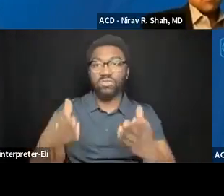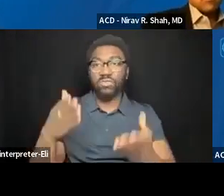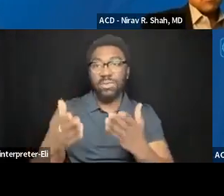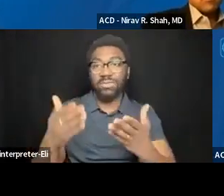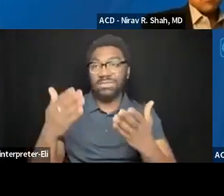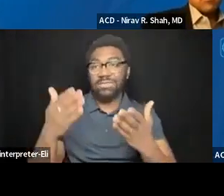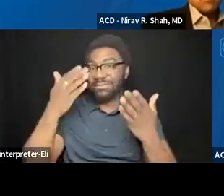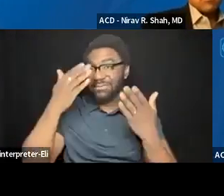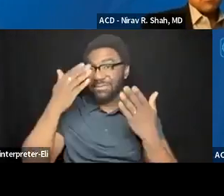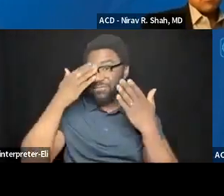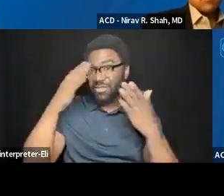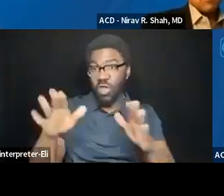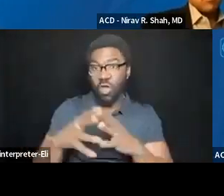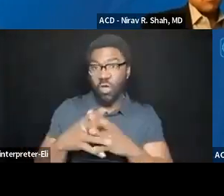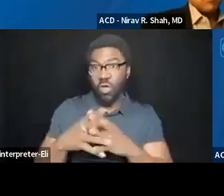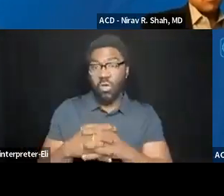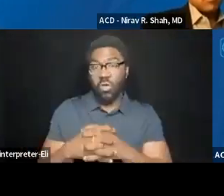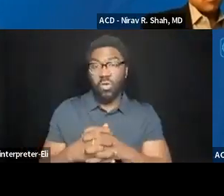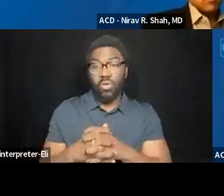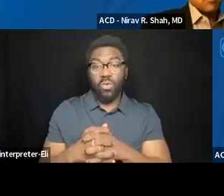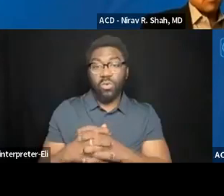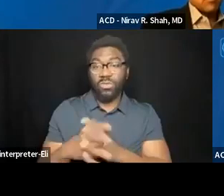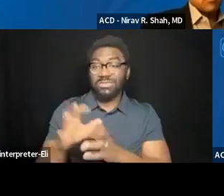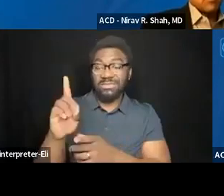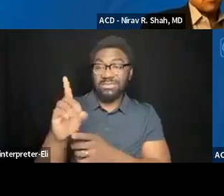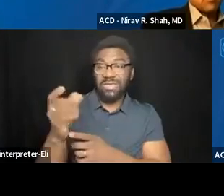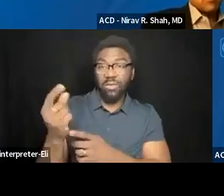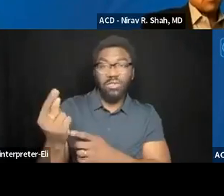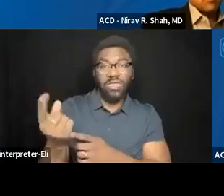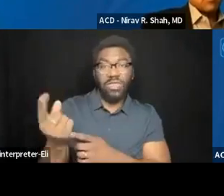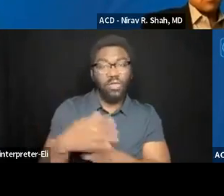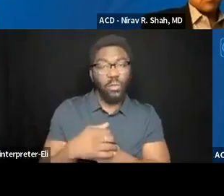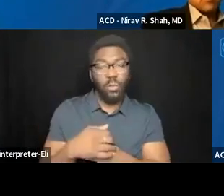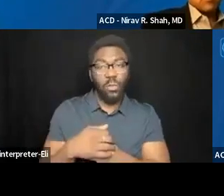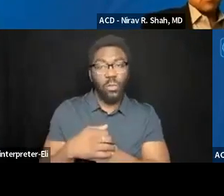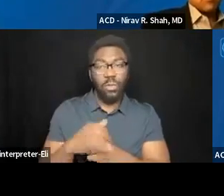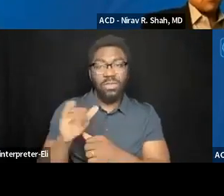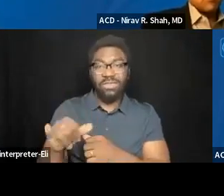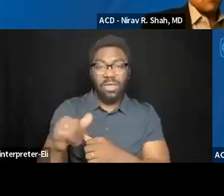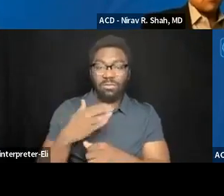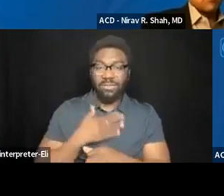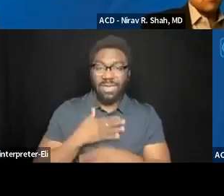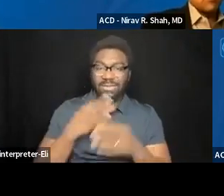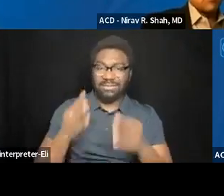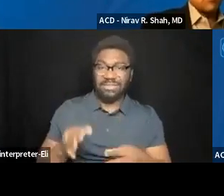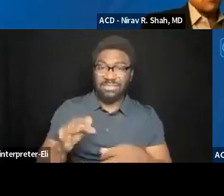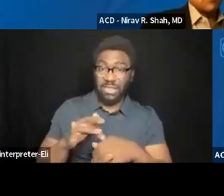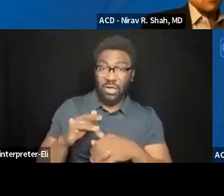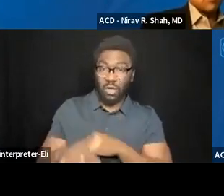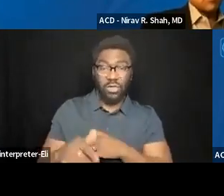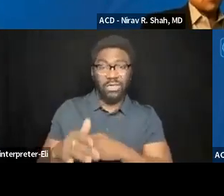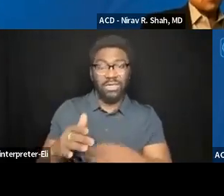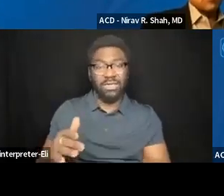of what the CDC was doing, would be my judgment at that very early stage. I mean, I think at that very early stage,